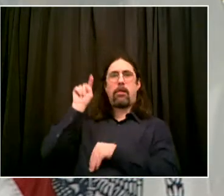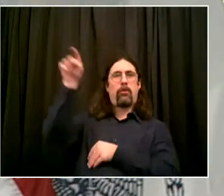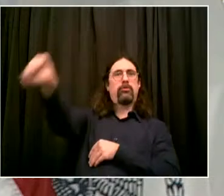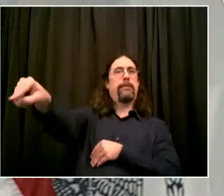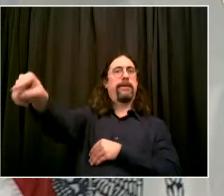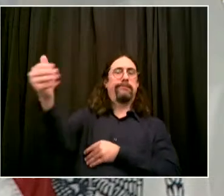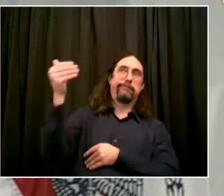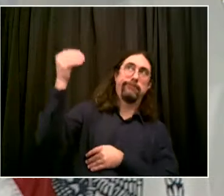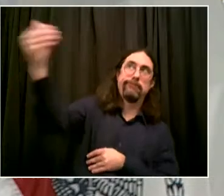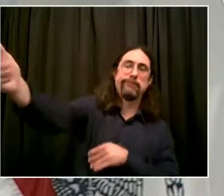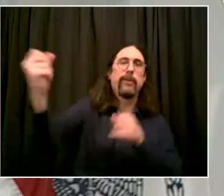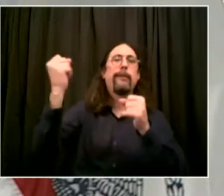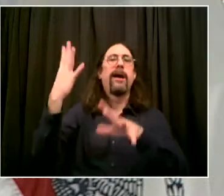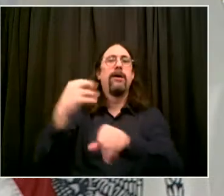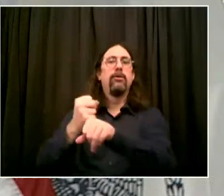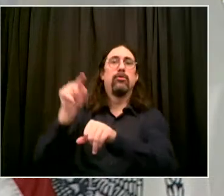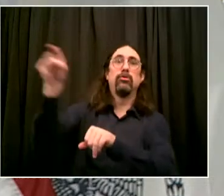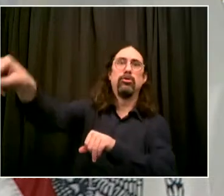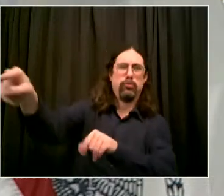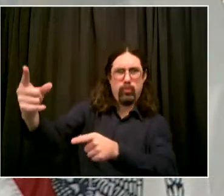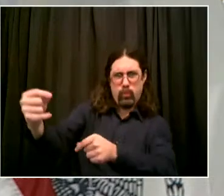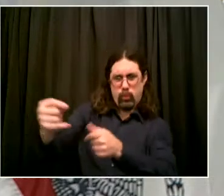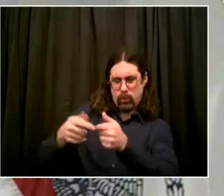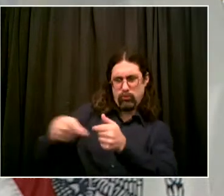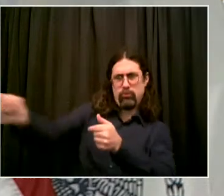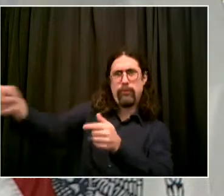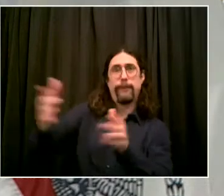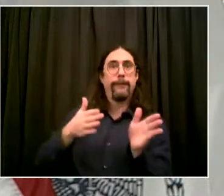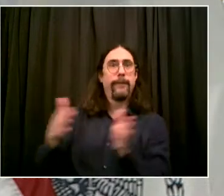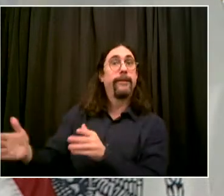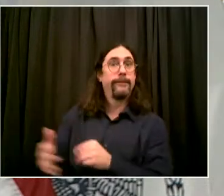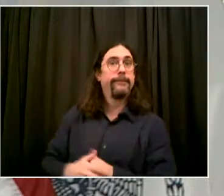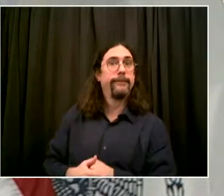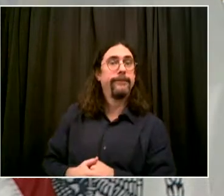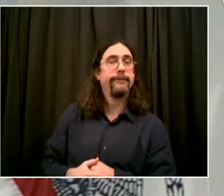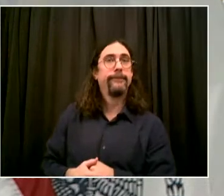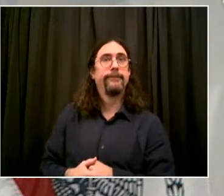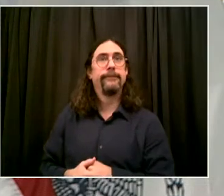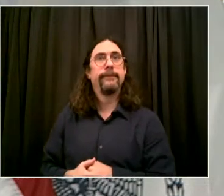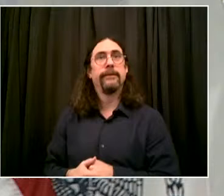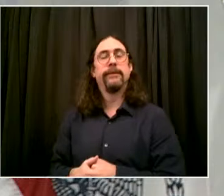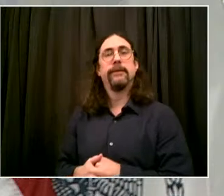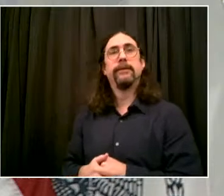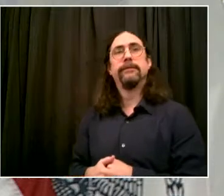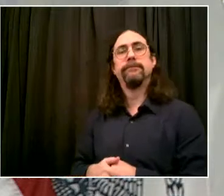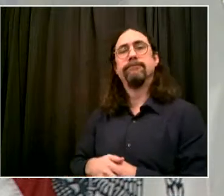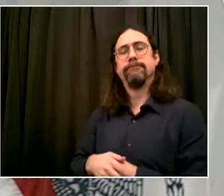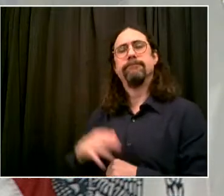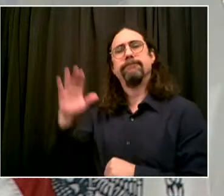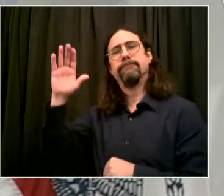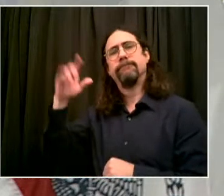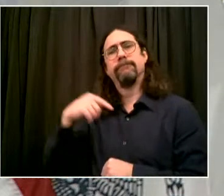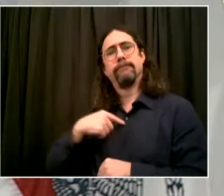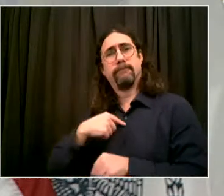IMPORTANT TO START THAT WORK AND PREPARE FOR THE NEXT ADMINISTRATION TOCARRY Y IT THROUGH AND RERELALY PROTECT PEOPLE FOR YEARS TO COME.